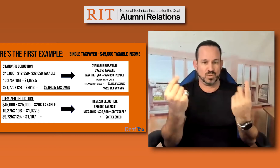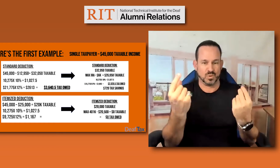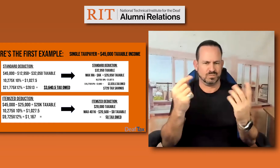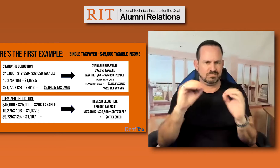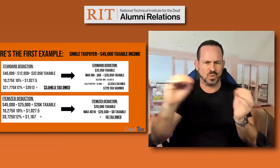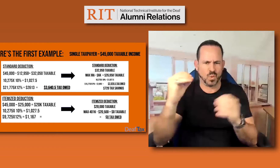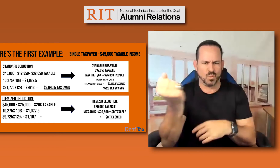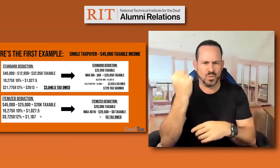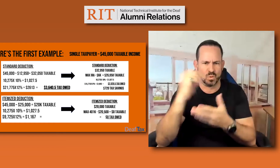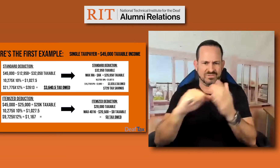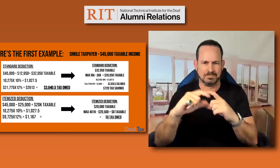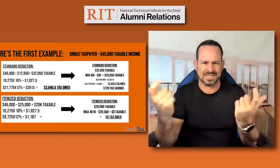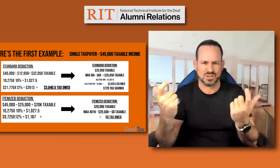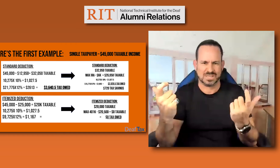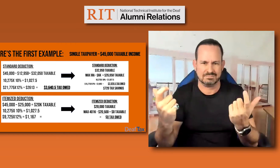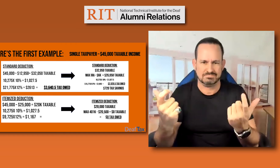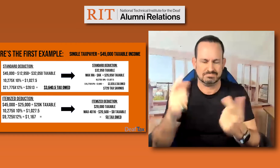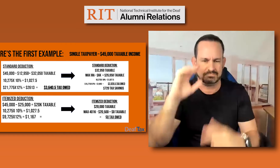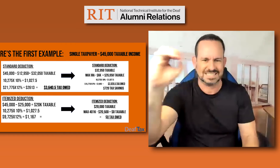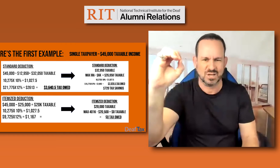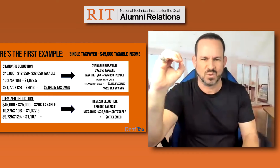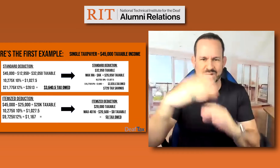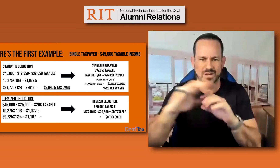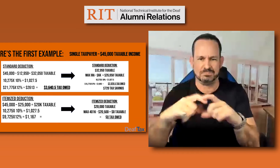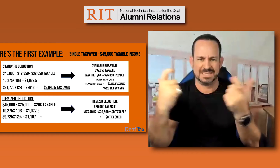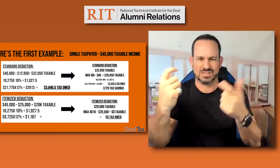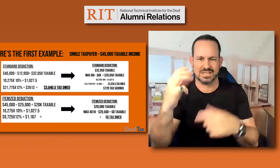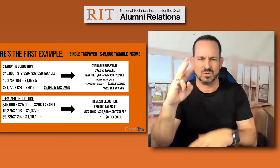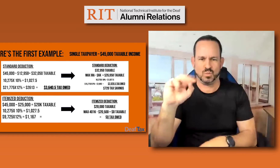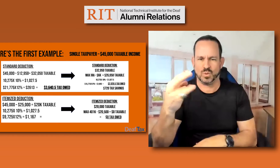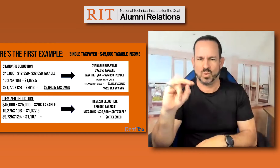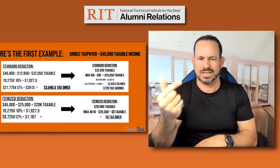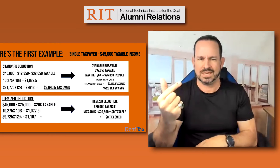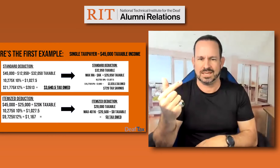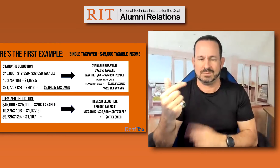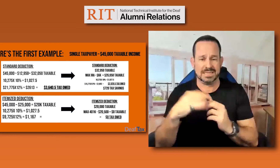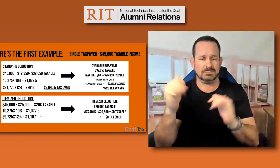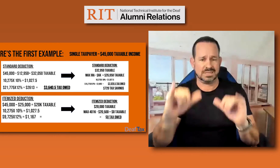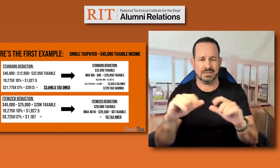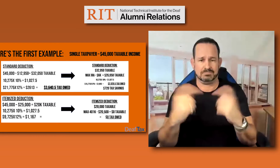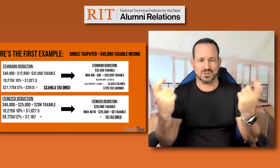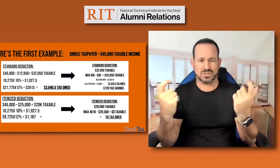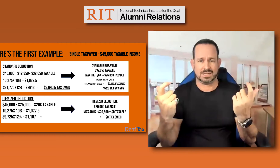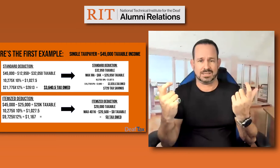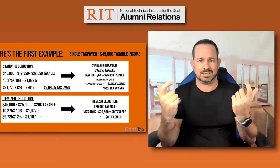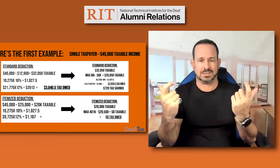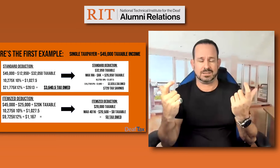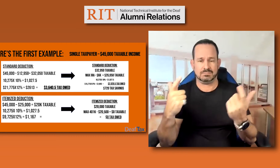If you don't have any tax withholding on your paycheck, that means no money is coming out of your paycheck,